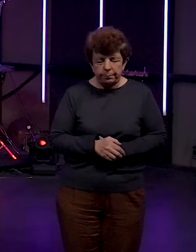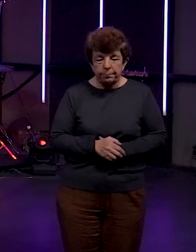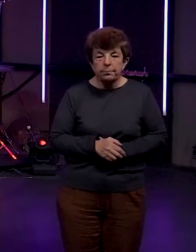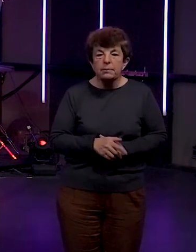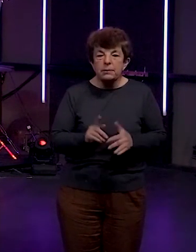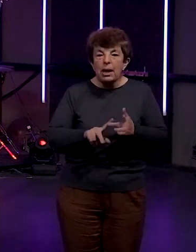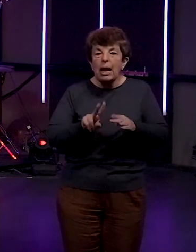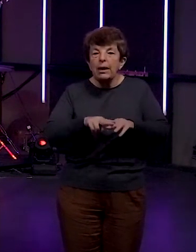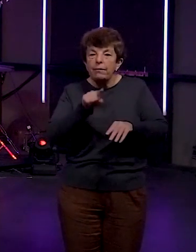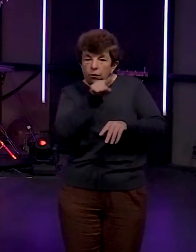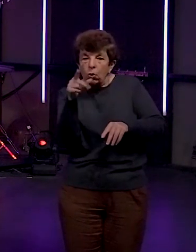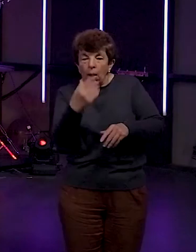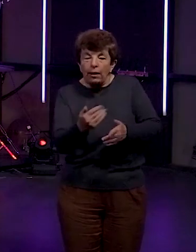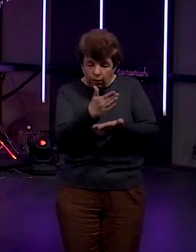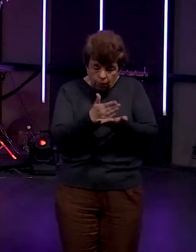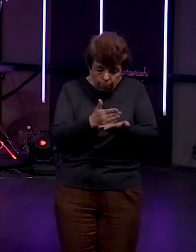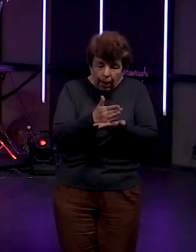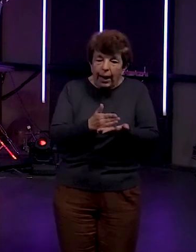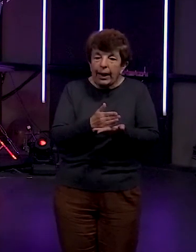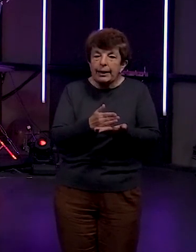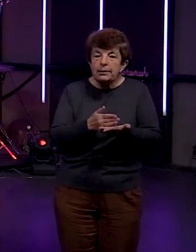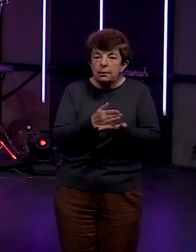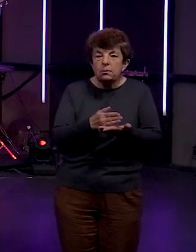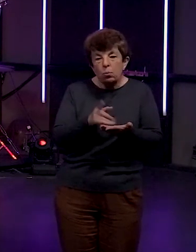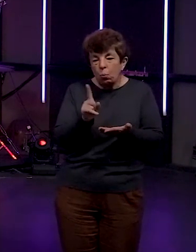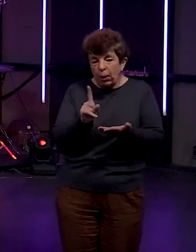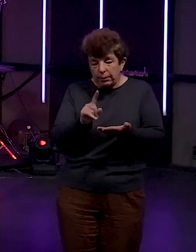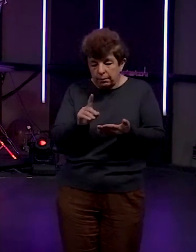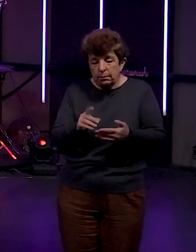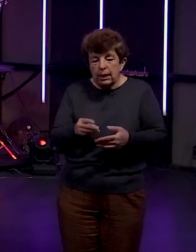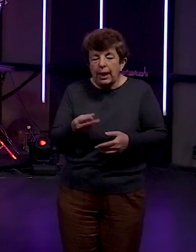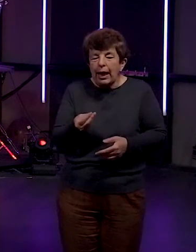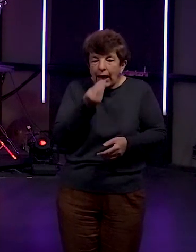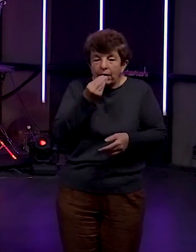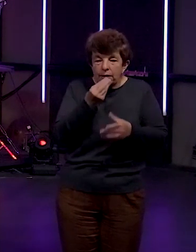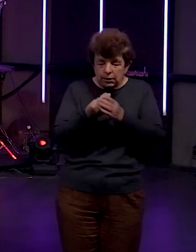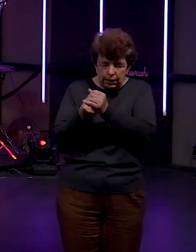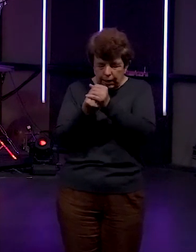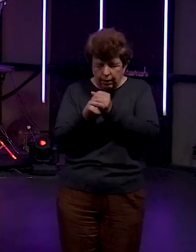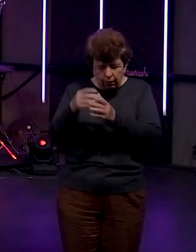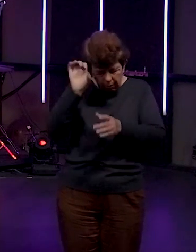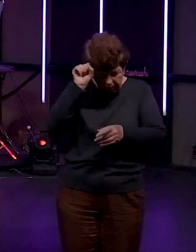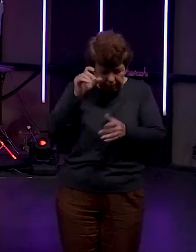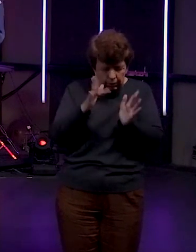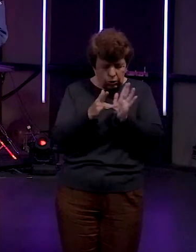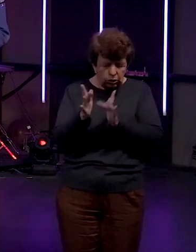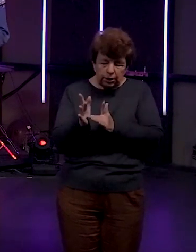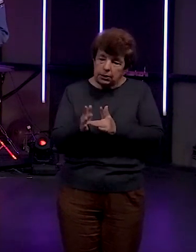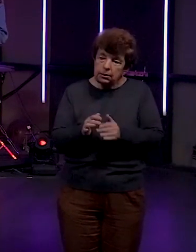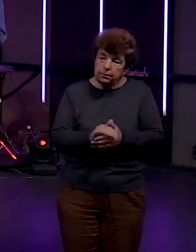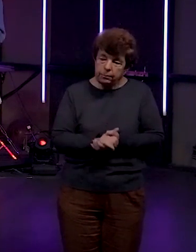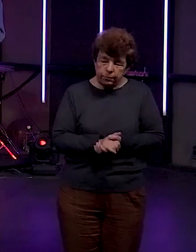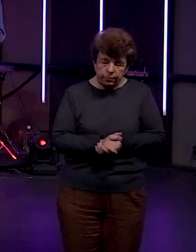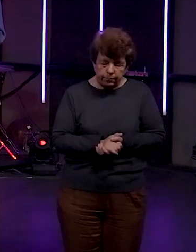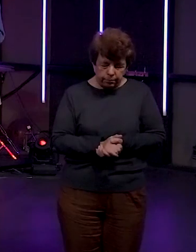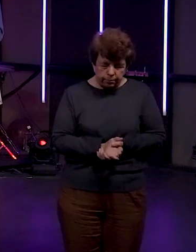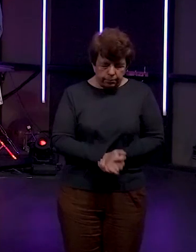So if you've got your your bread or something to eat at home let's eat that together and remember Jesus